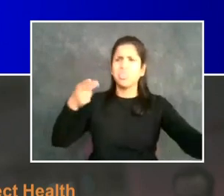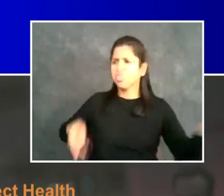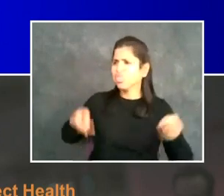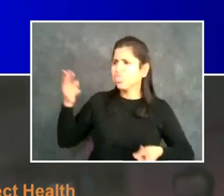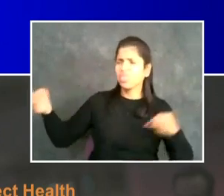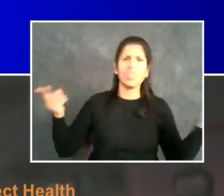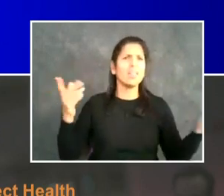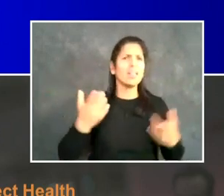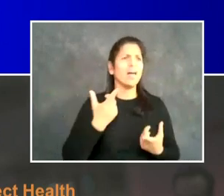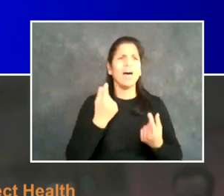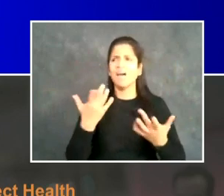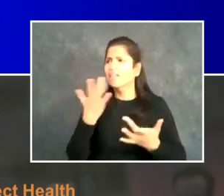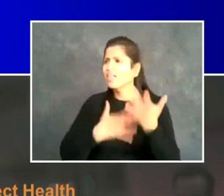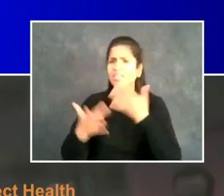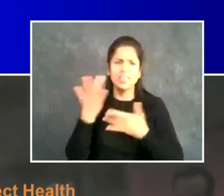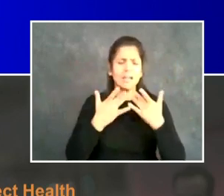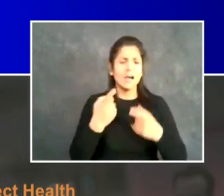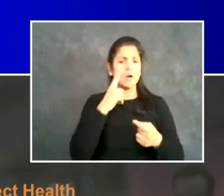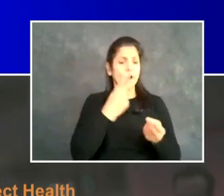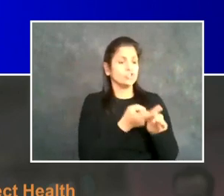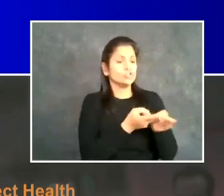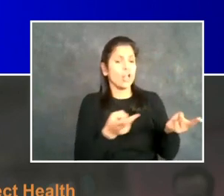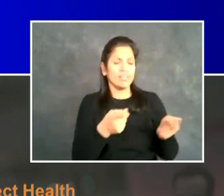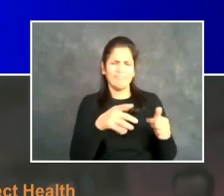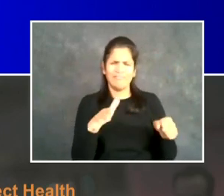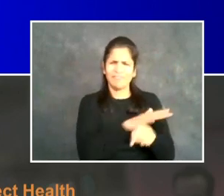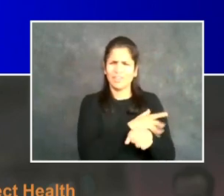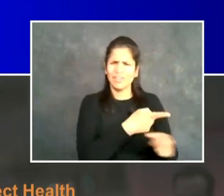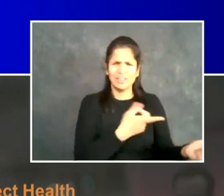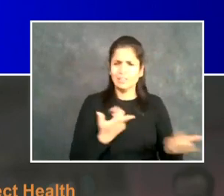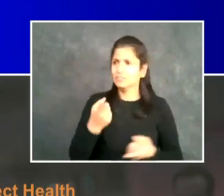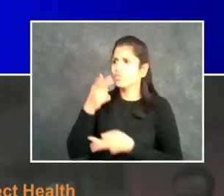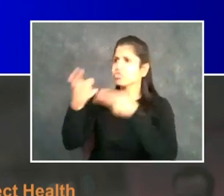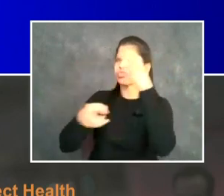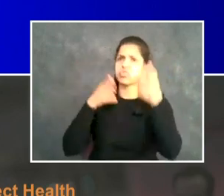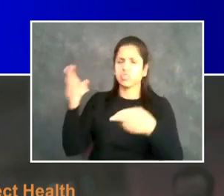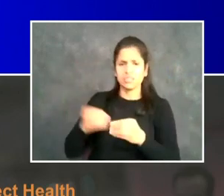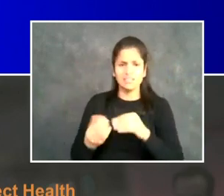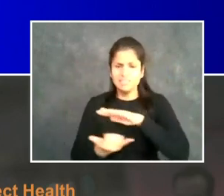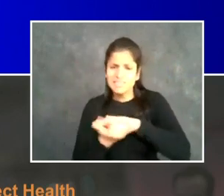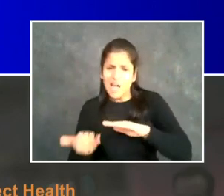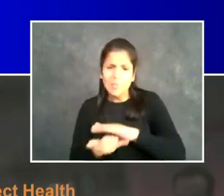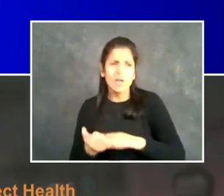SO A FEW WEEKS AGO, I TOLD YOU